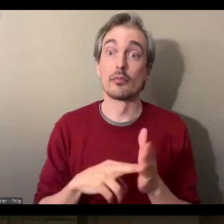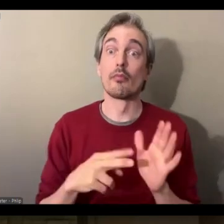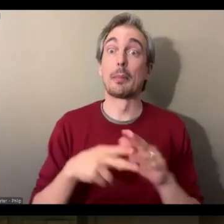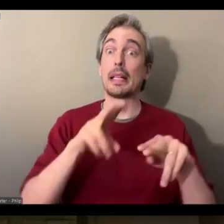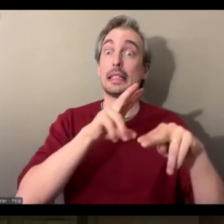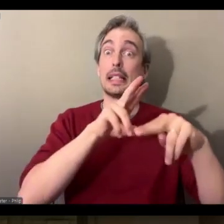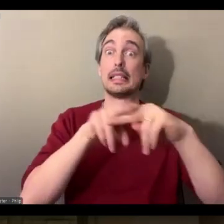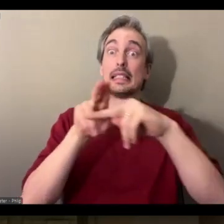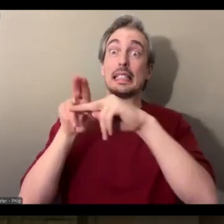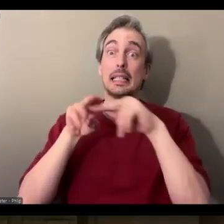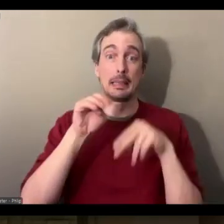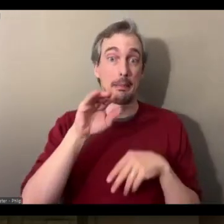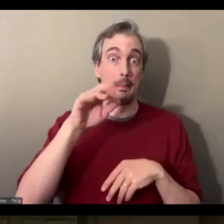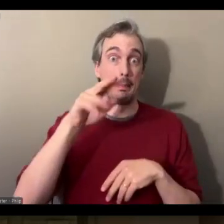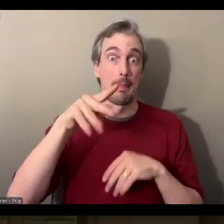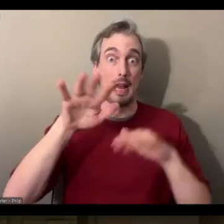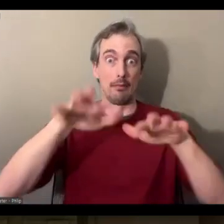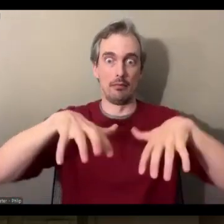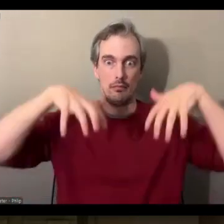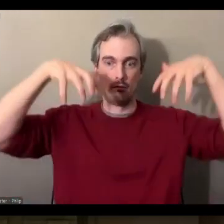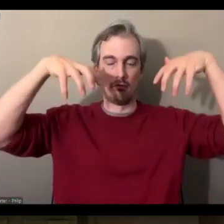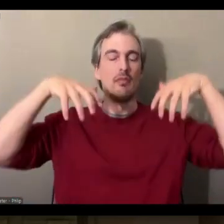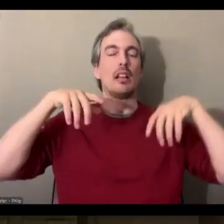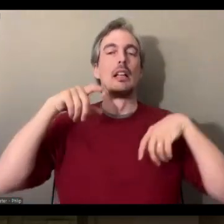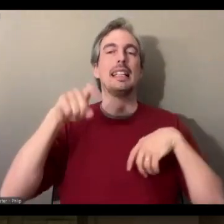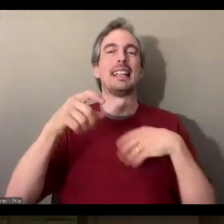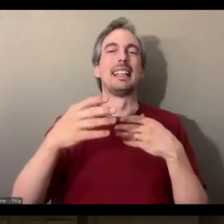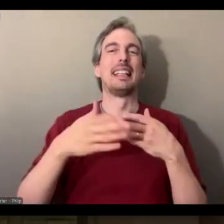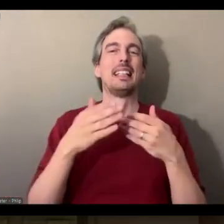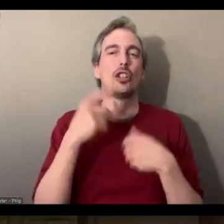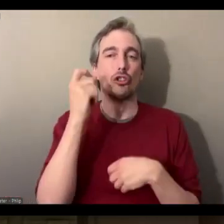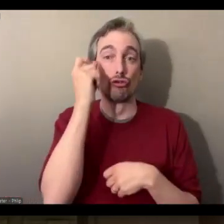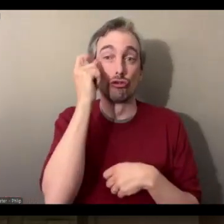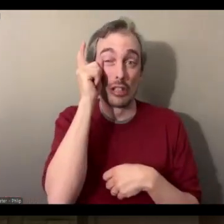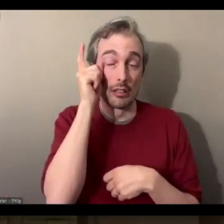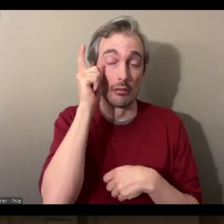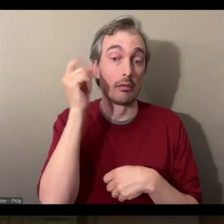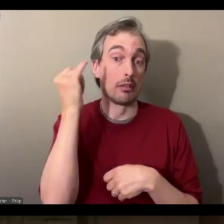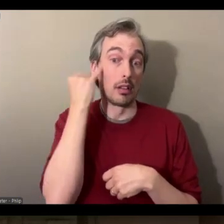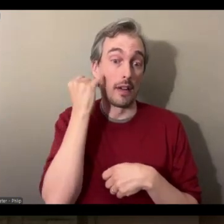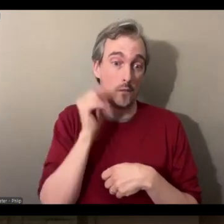it in a browser or you're hearing it described. It needs to take you through a purchase path. It